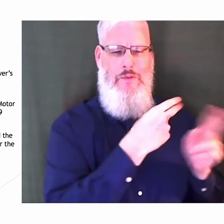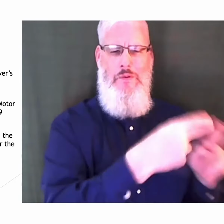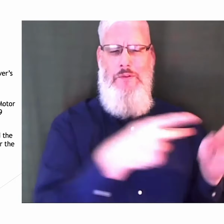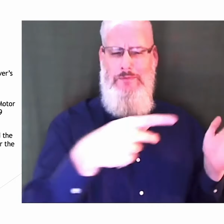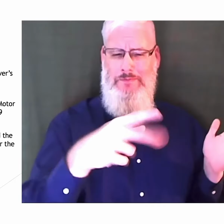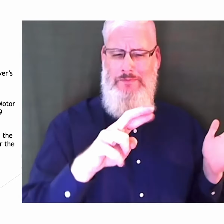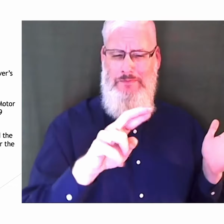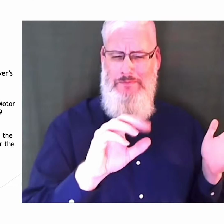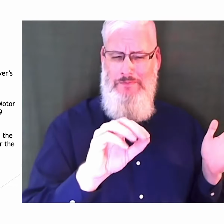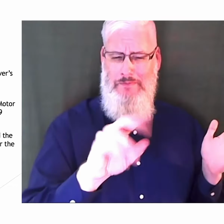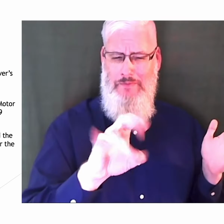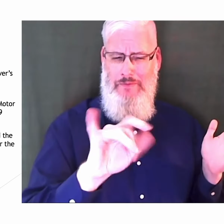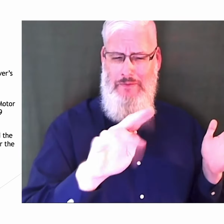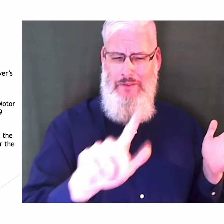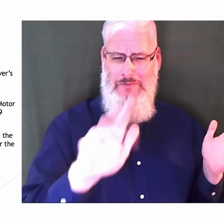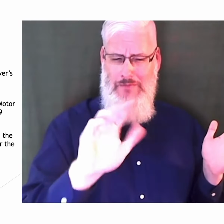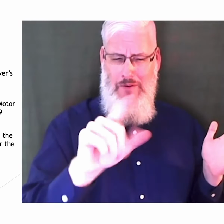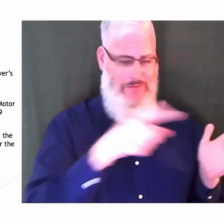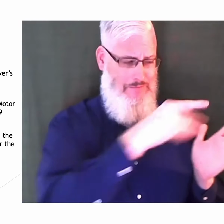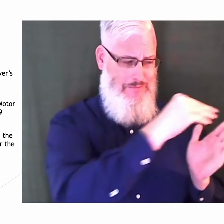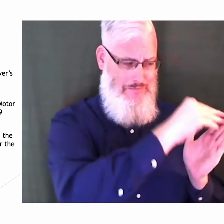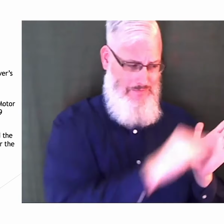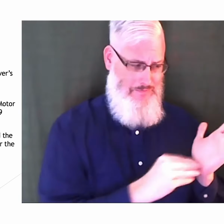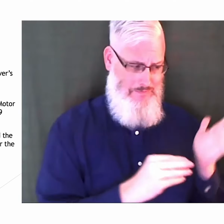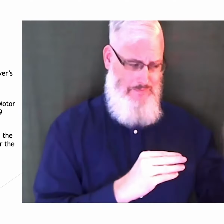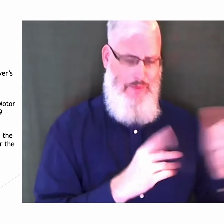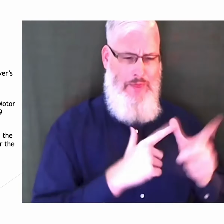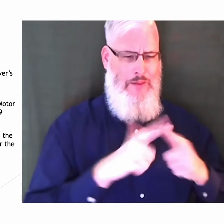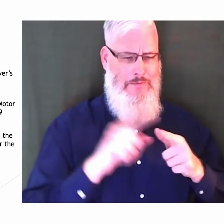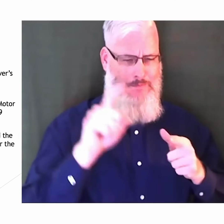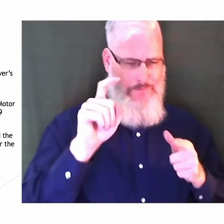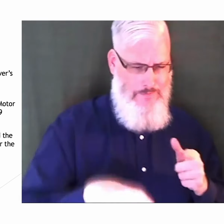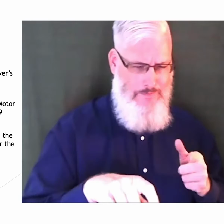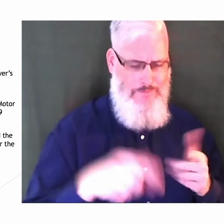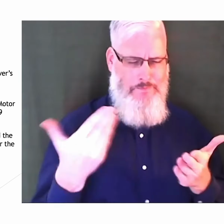to submit a photo ID within three days after the election.